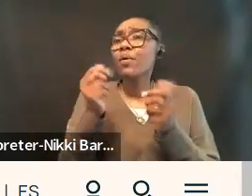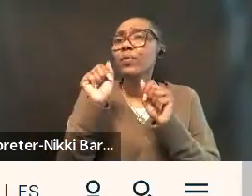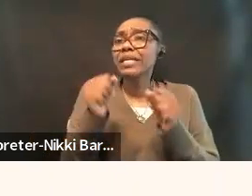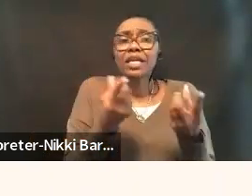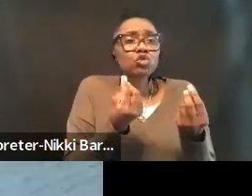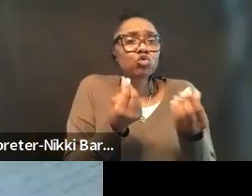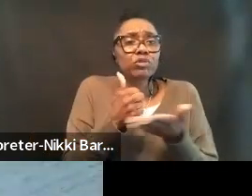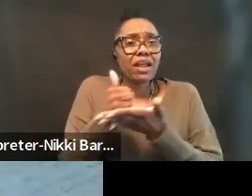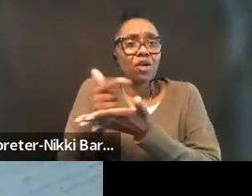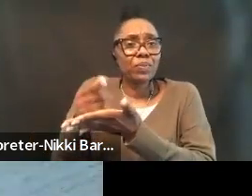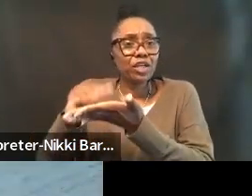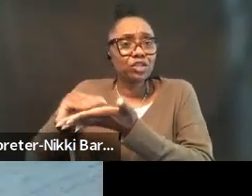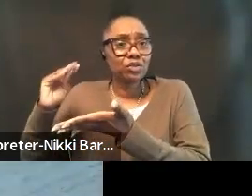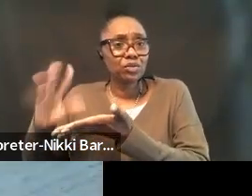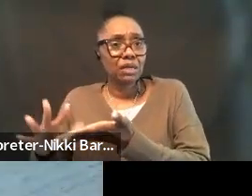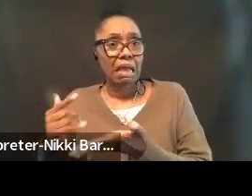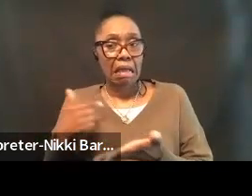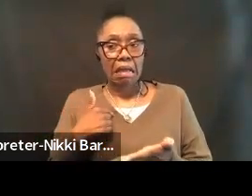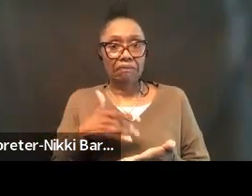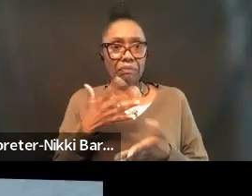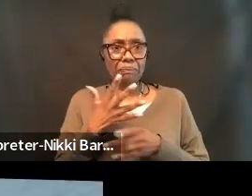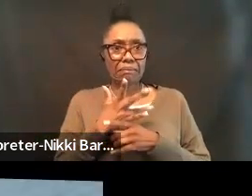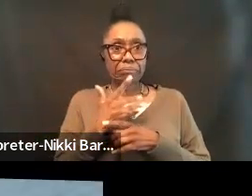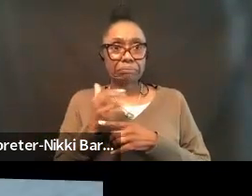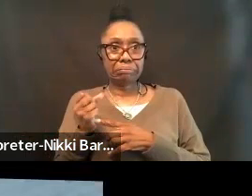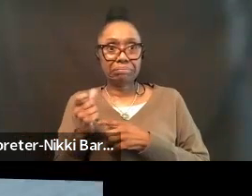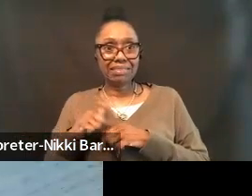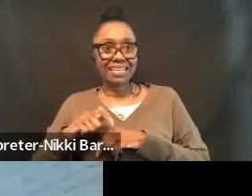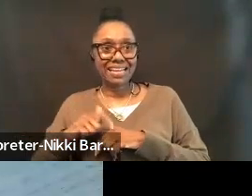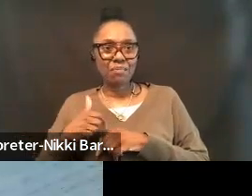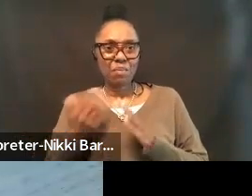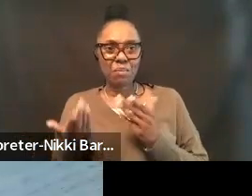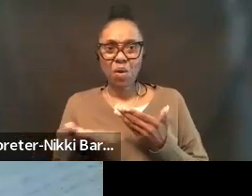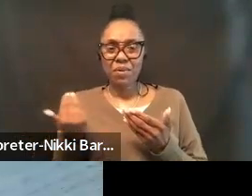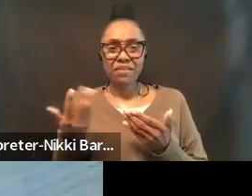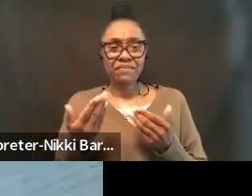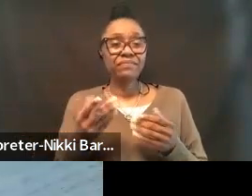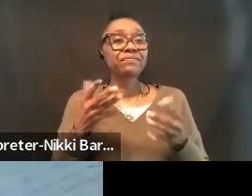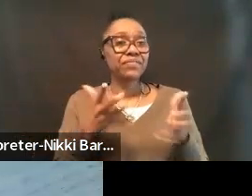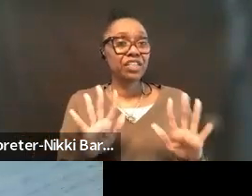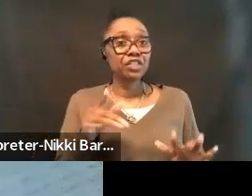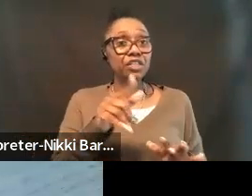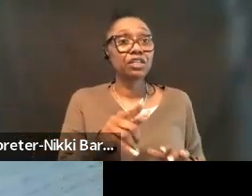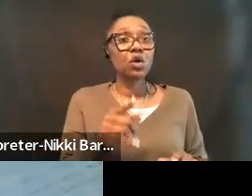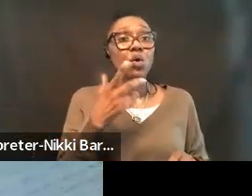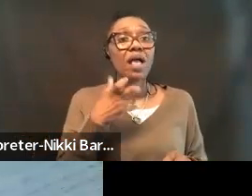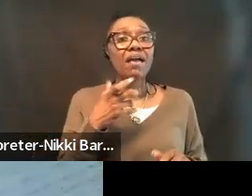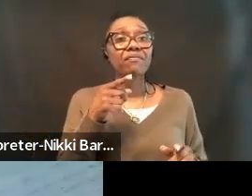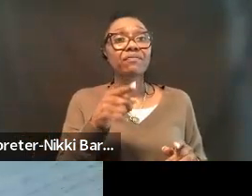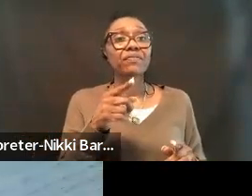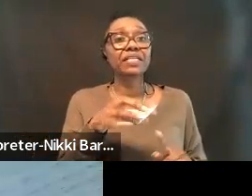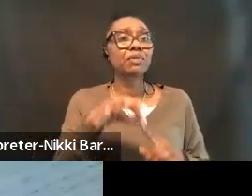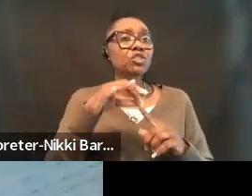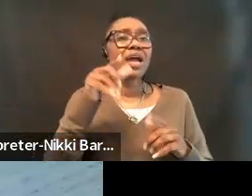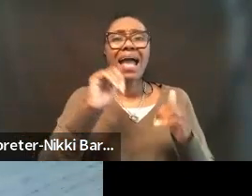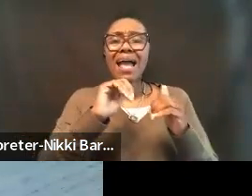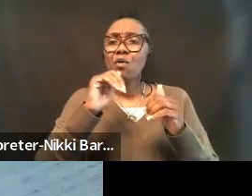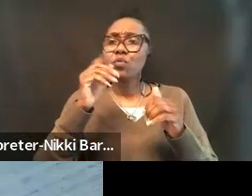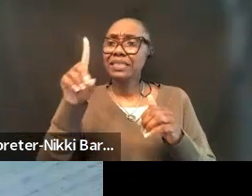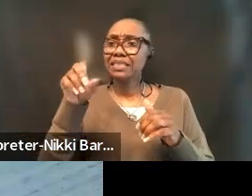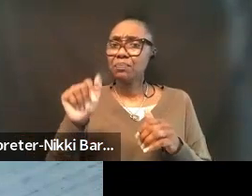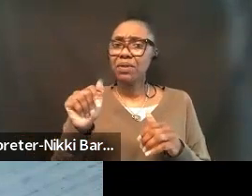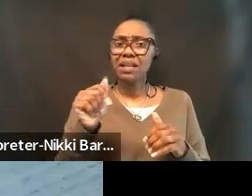I see that I'm almost running out of time. I'm almost finished. Okay, so students with significant disabilities, like how do they write when they don't know what letters mean?